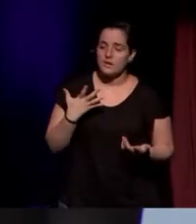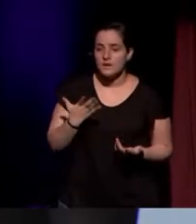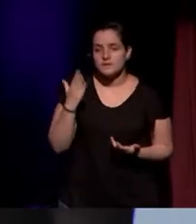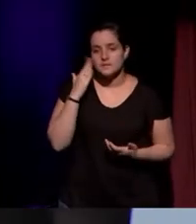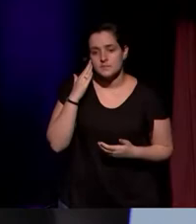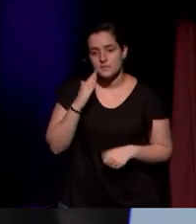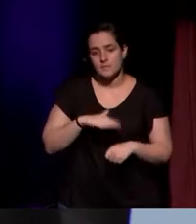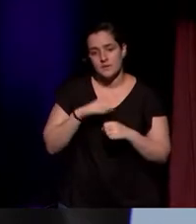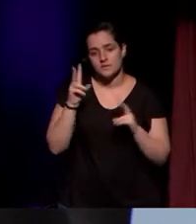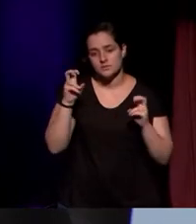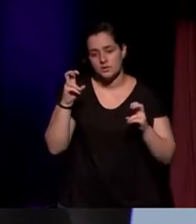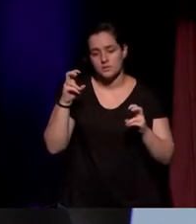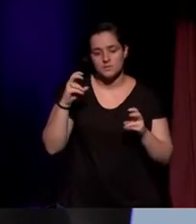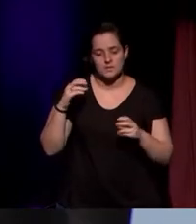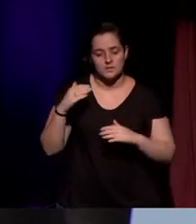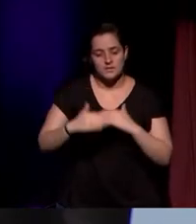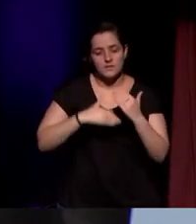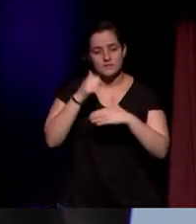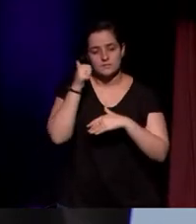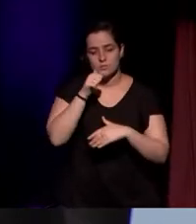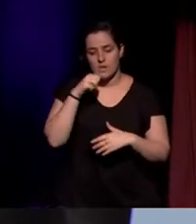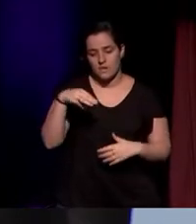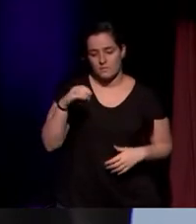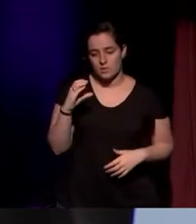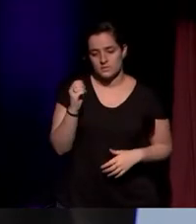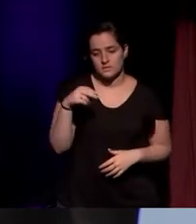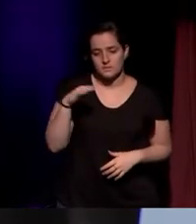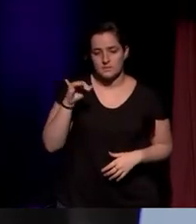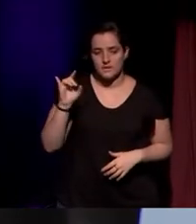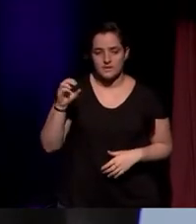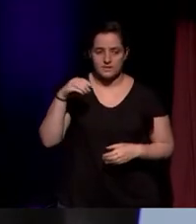the advancement of Mozambican women in Parliament.